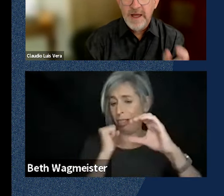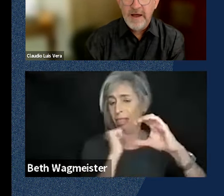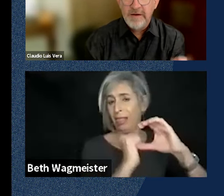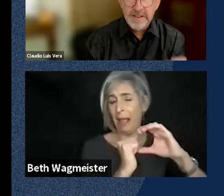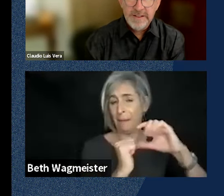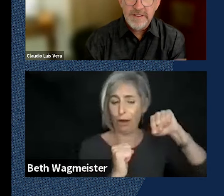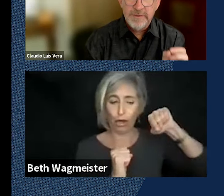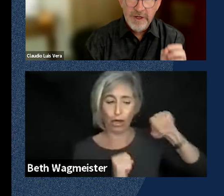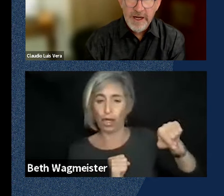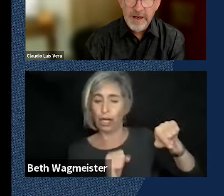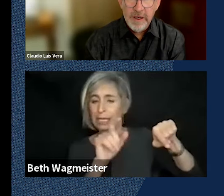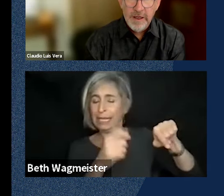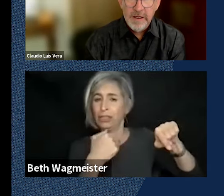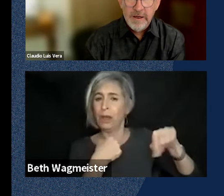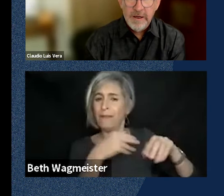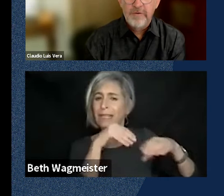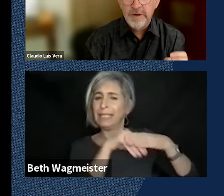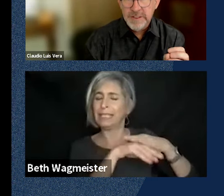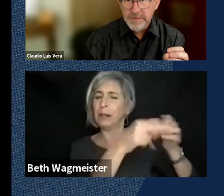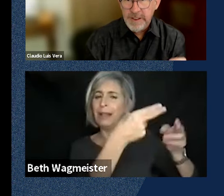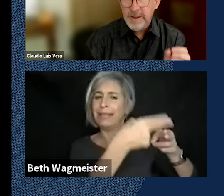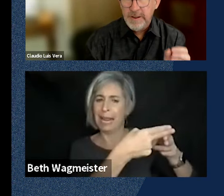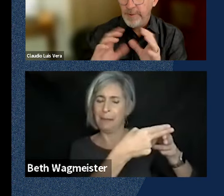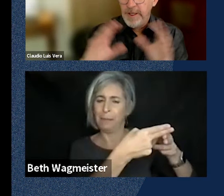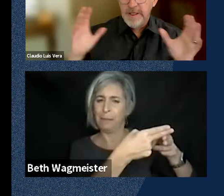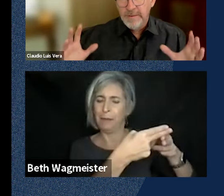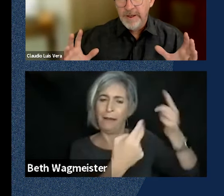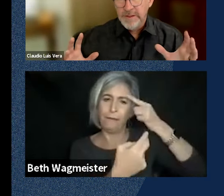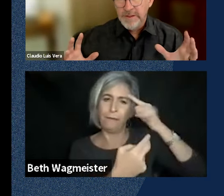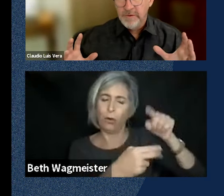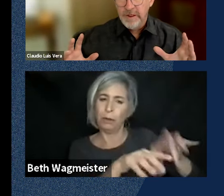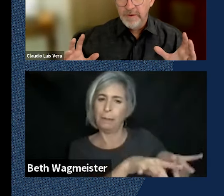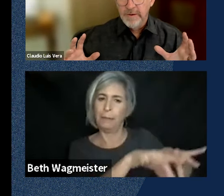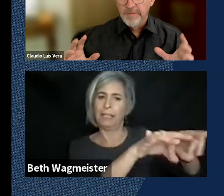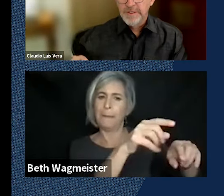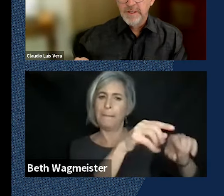to have an accessible name for it to be picked up by the screen reader.